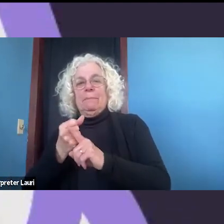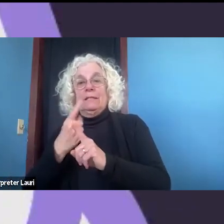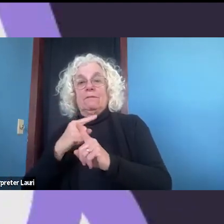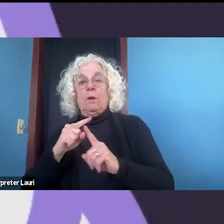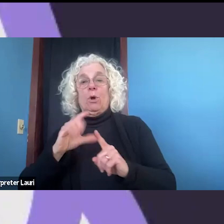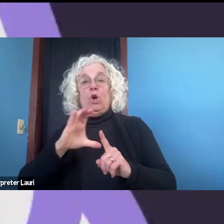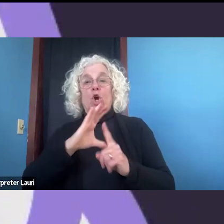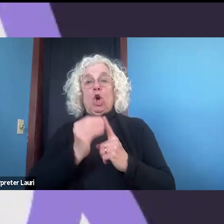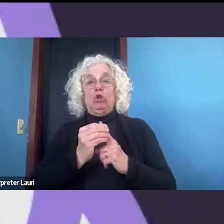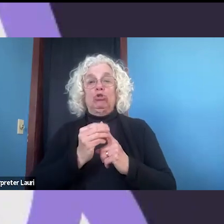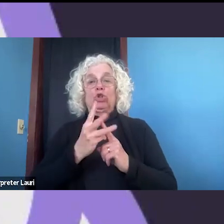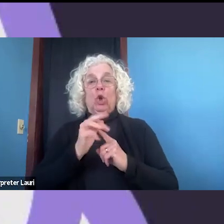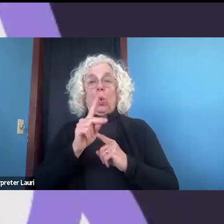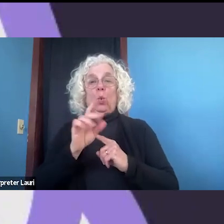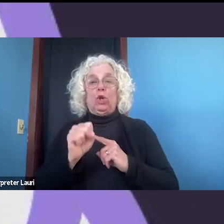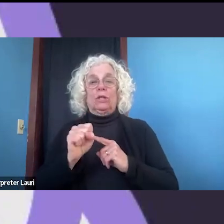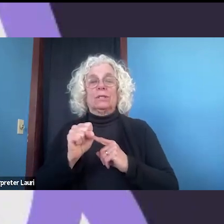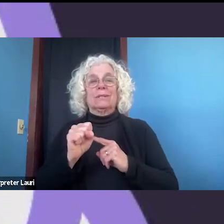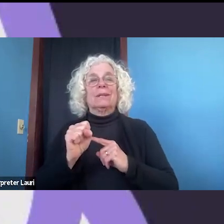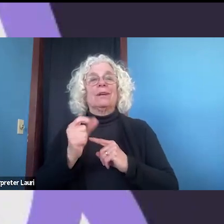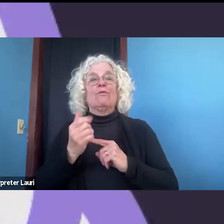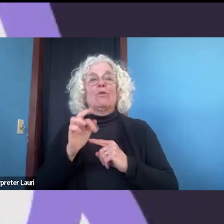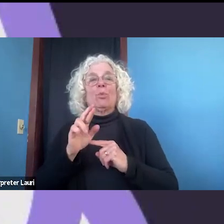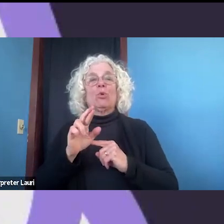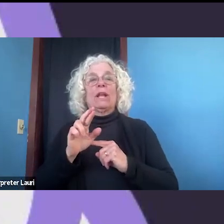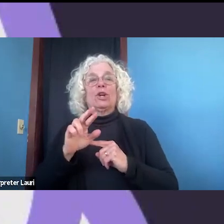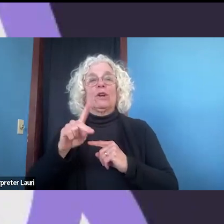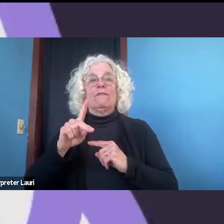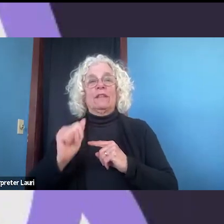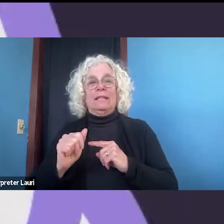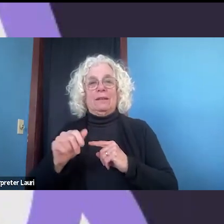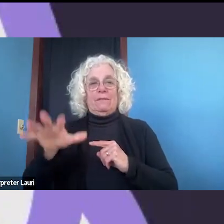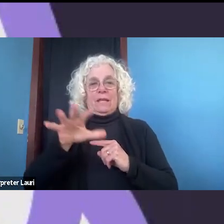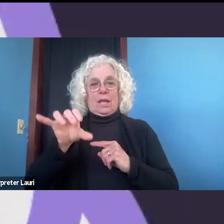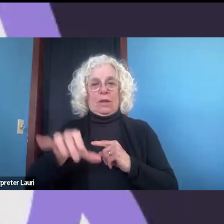So Ariel's going to talk about, how she has used the LAA Wayfinder